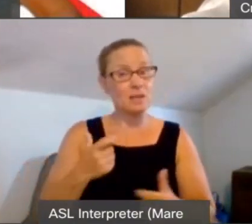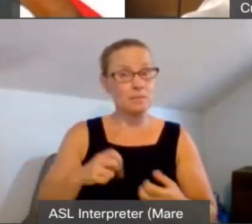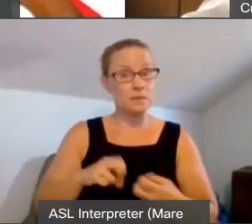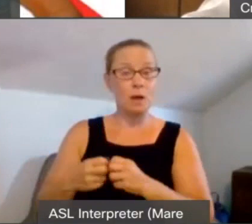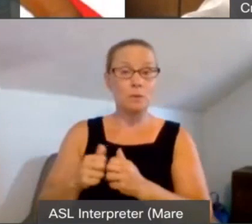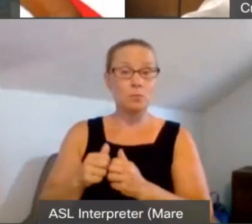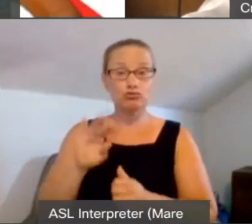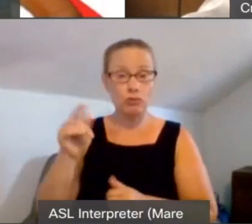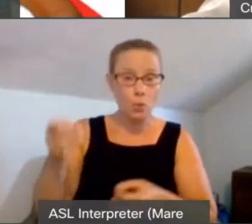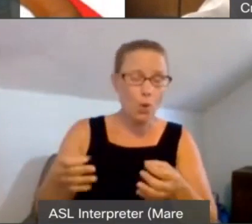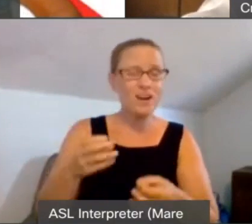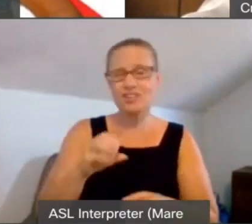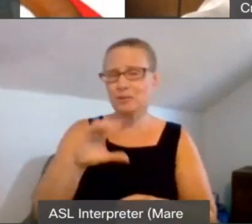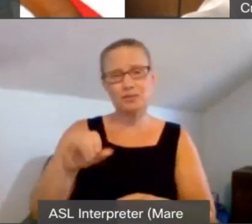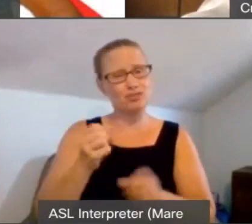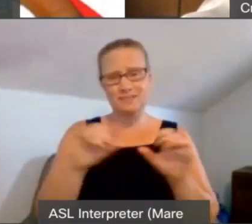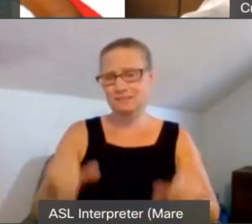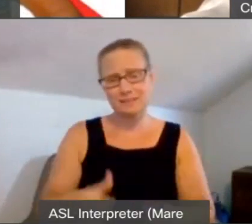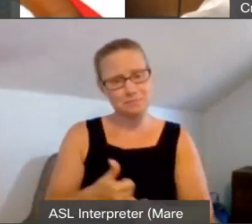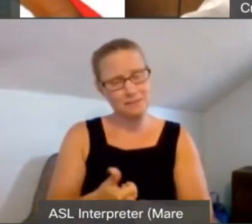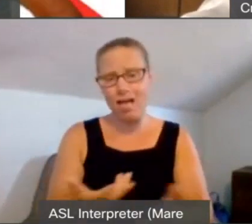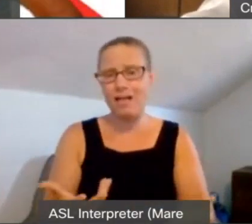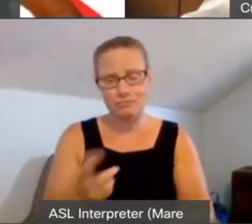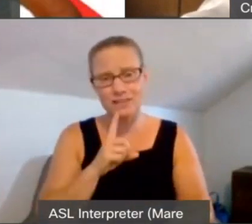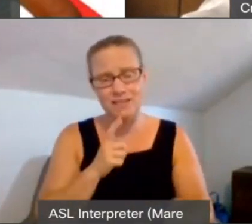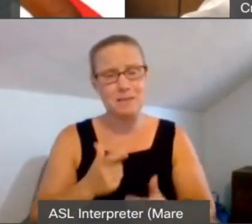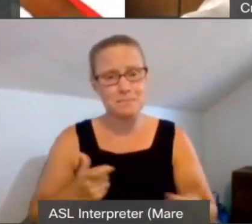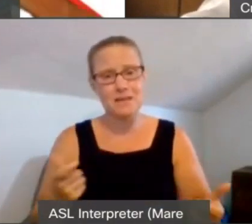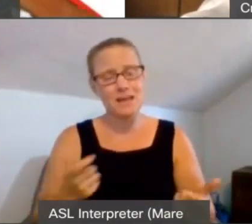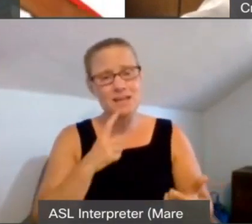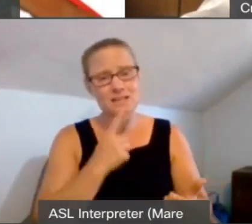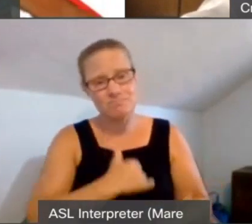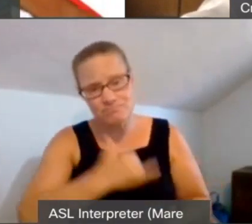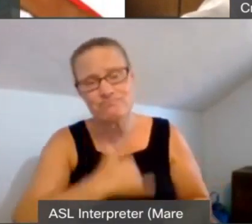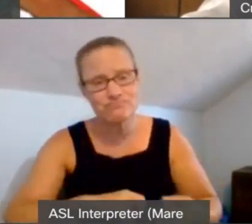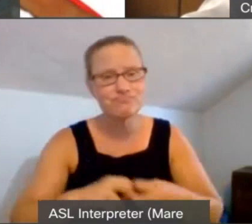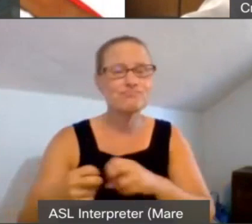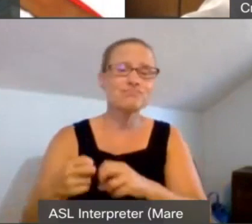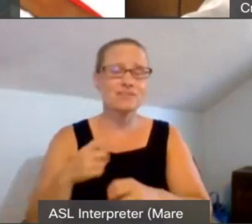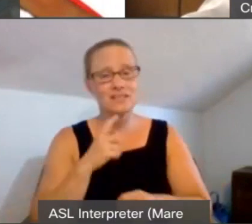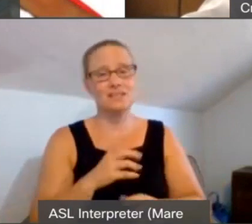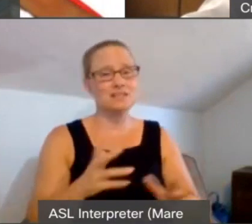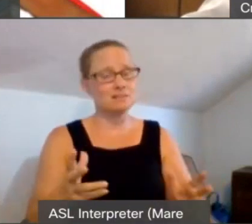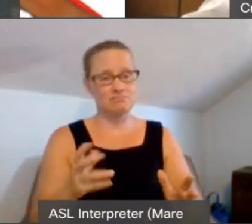the entire criminal justice and treatment system in this country is the failure to address all of the isms,